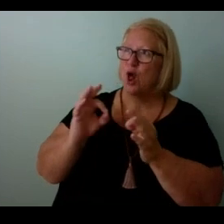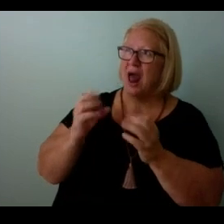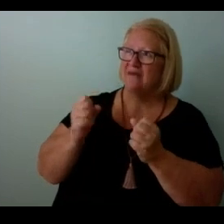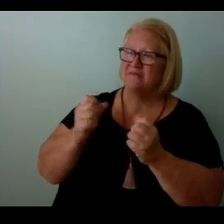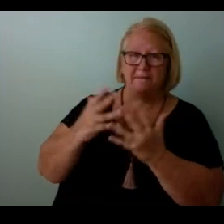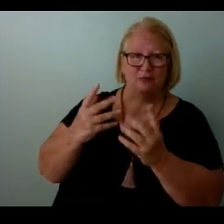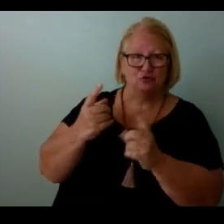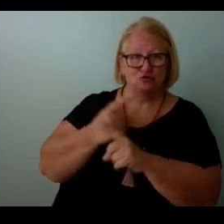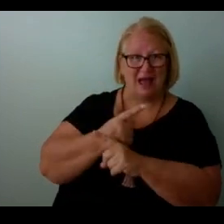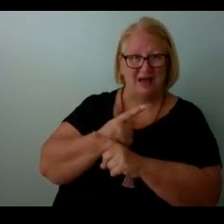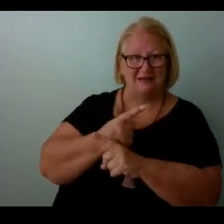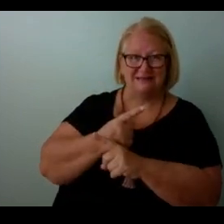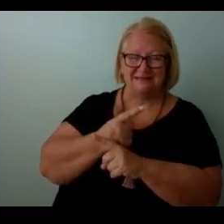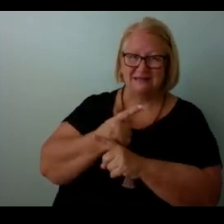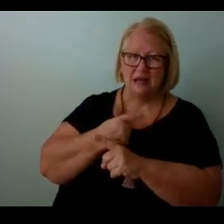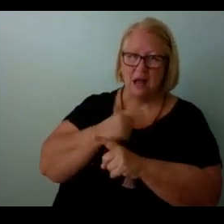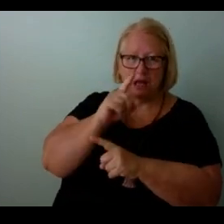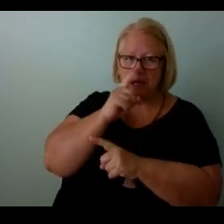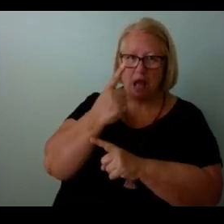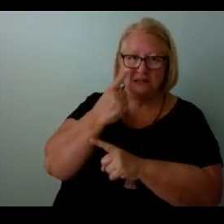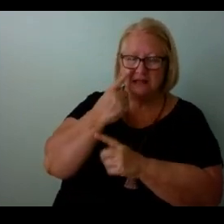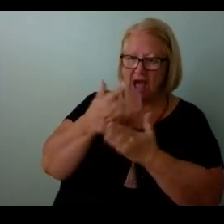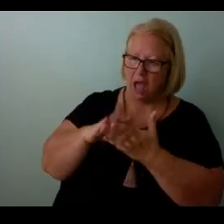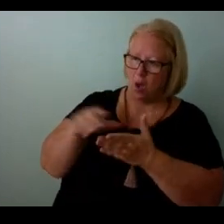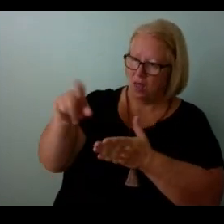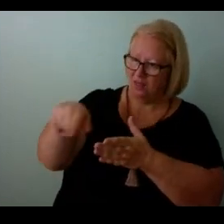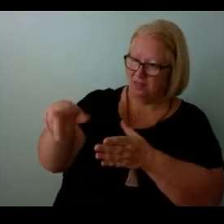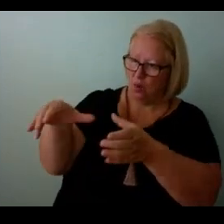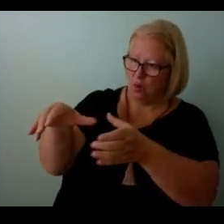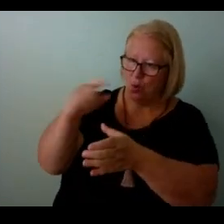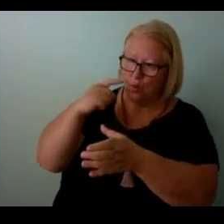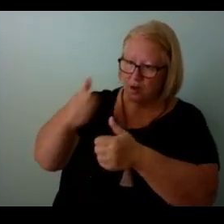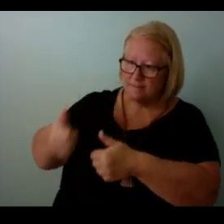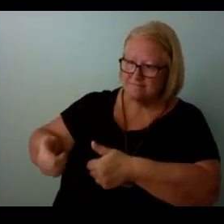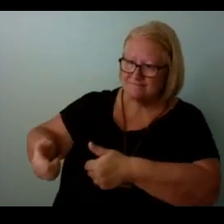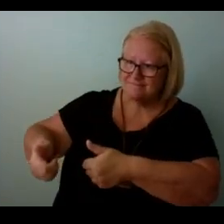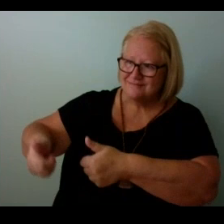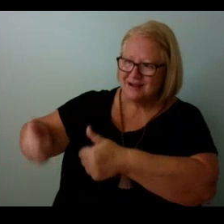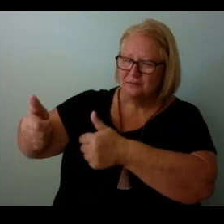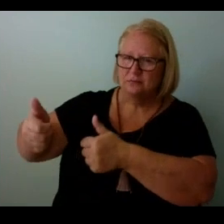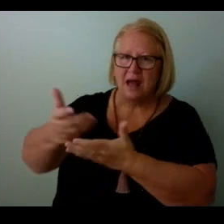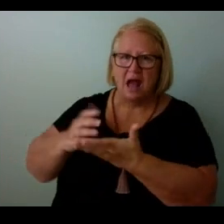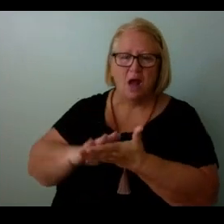It makes me sad to say that because widening gaps between rich and poor are not something